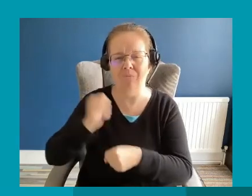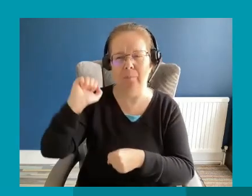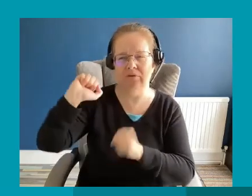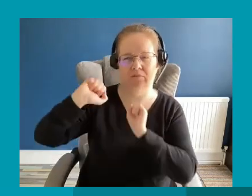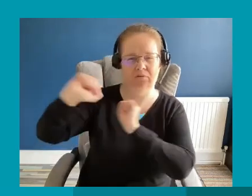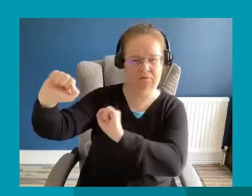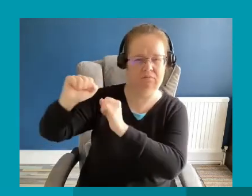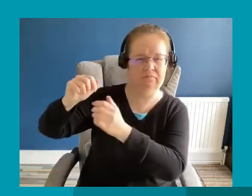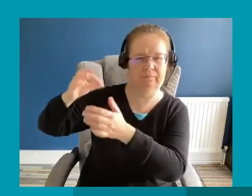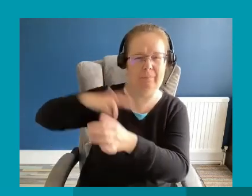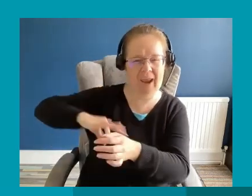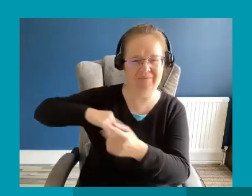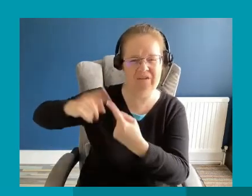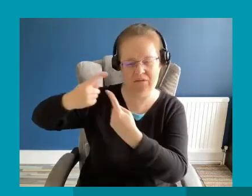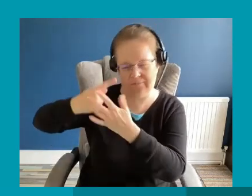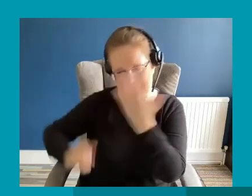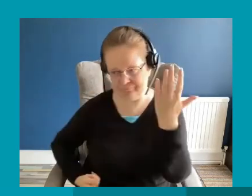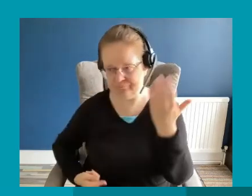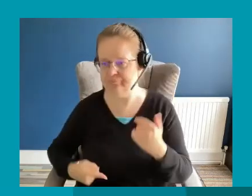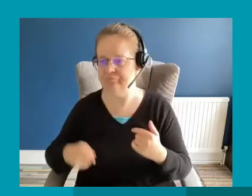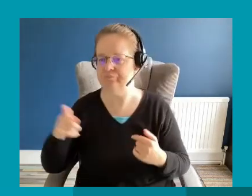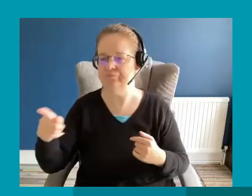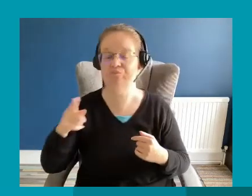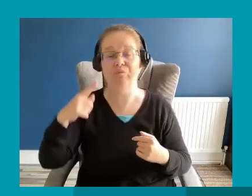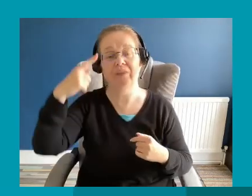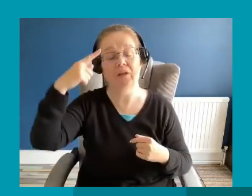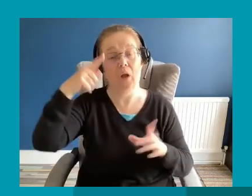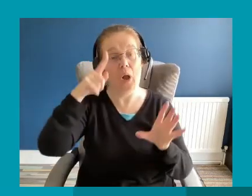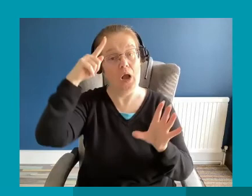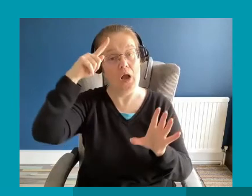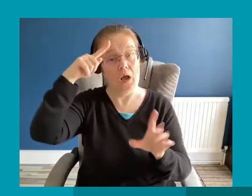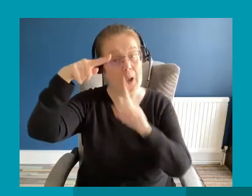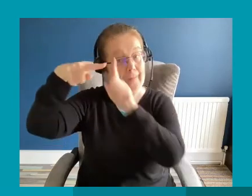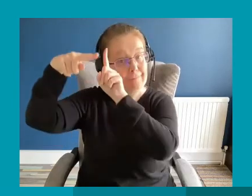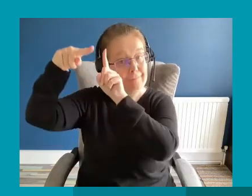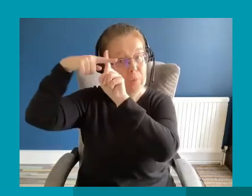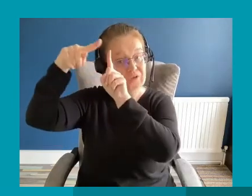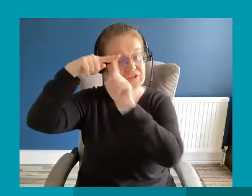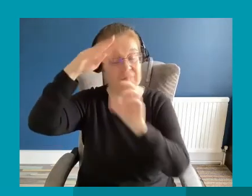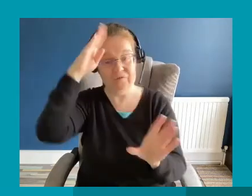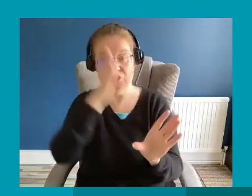to a government website if you're into your positive psychology, maintaining a positive mindset when